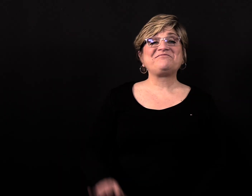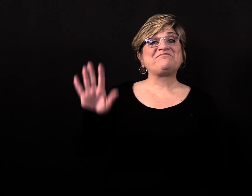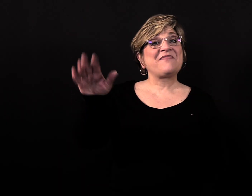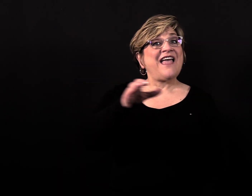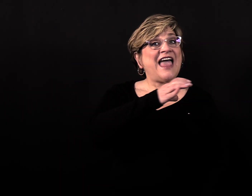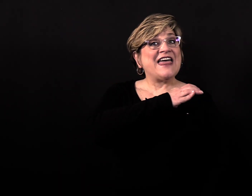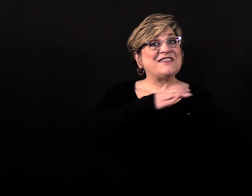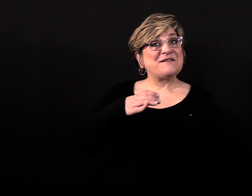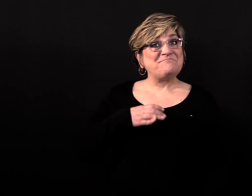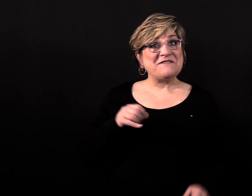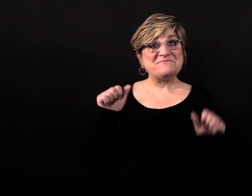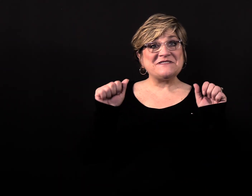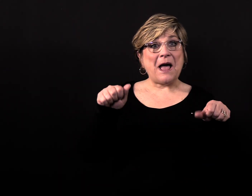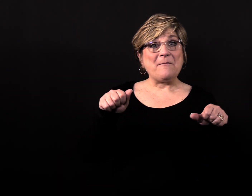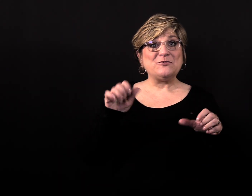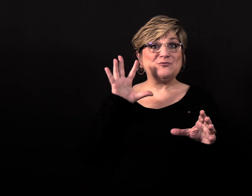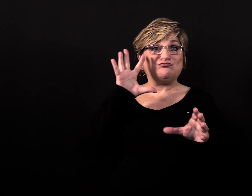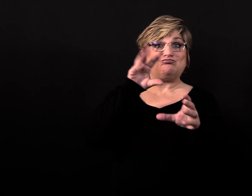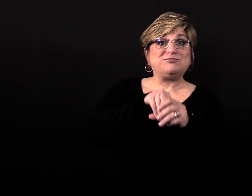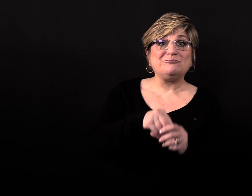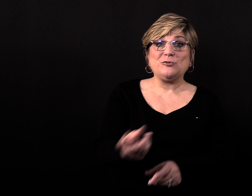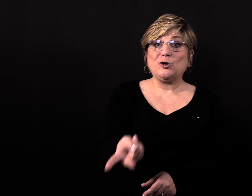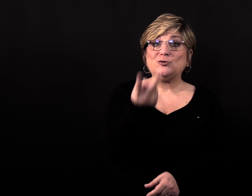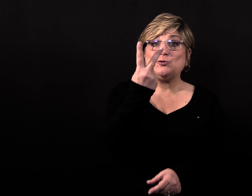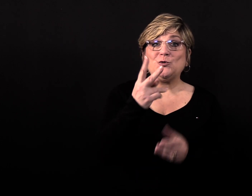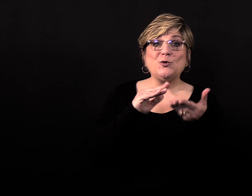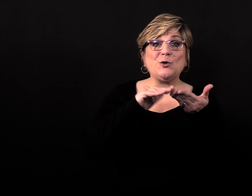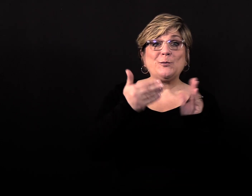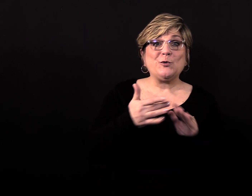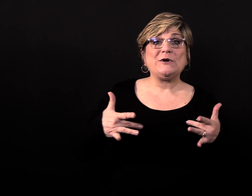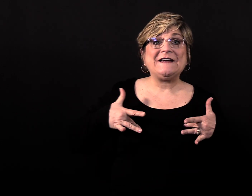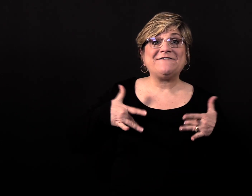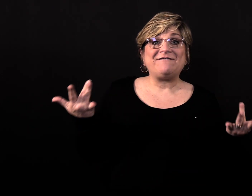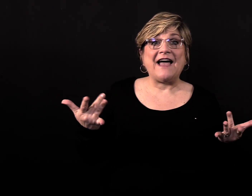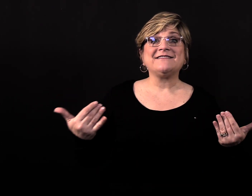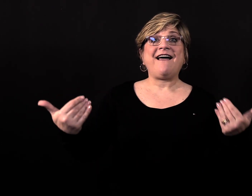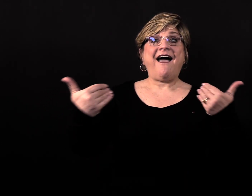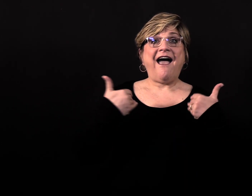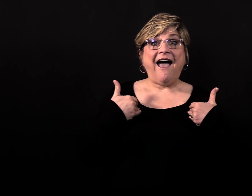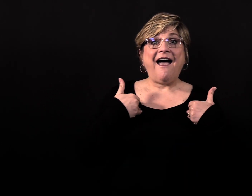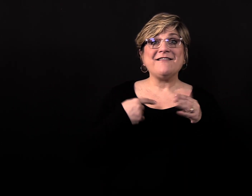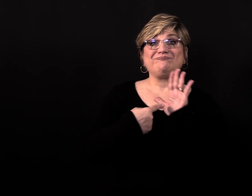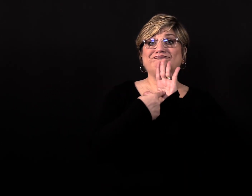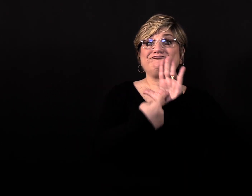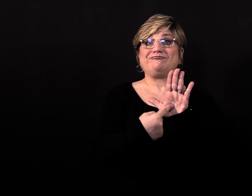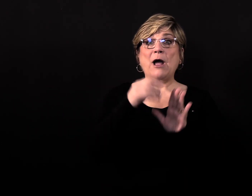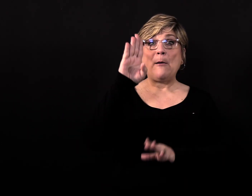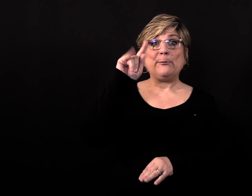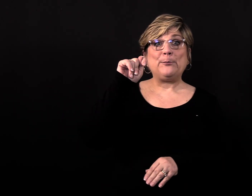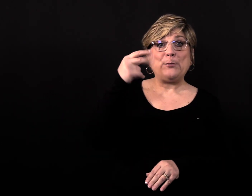The Commission was able to participate in two community events and had an